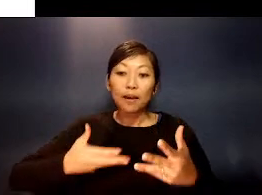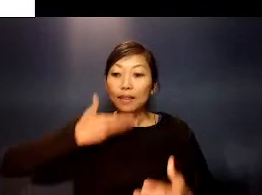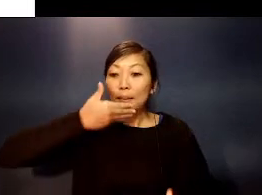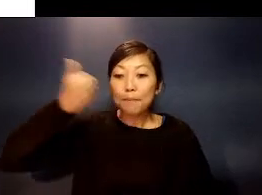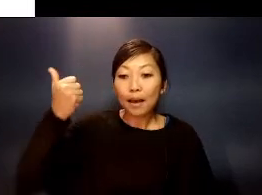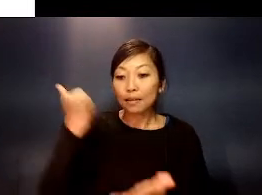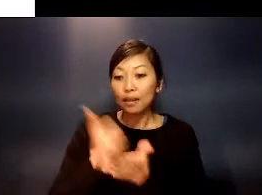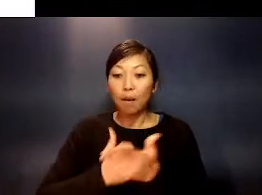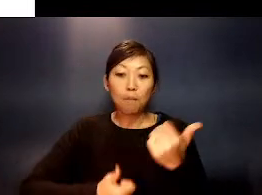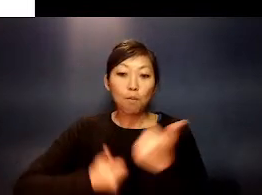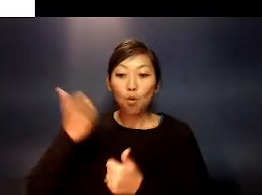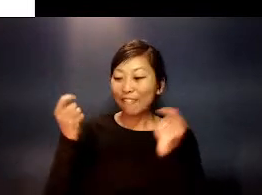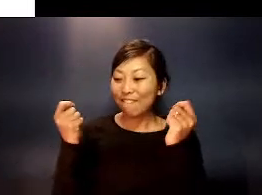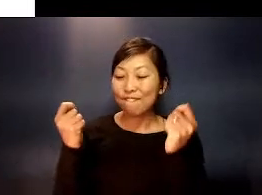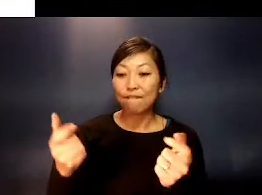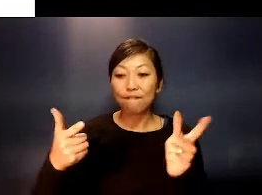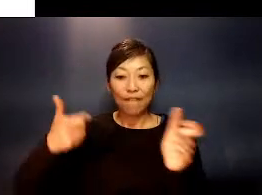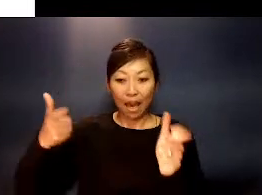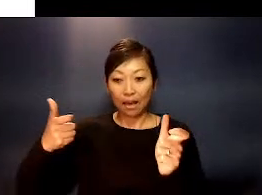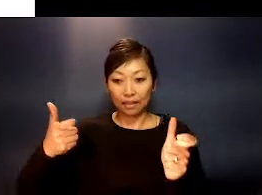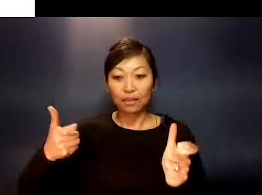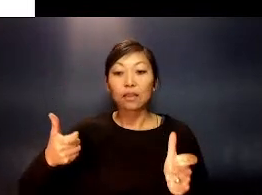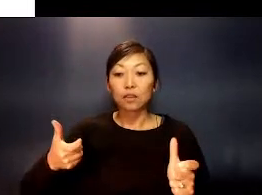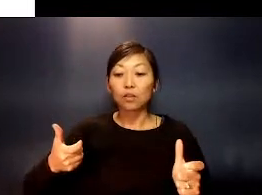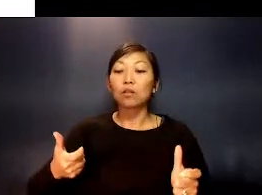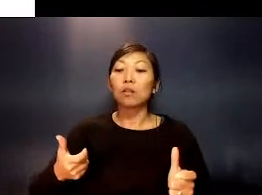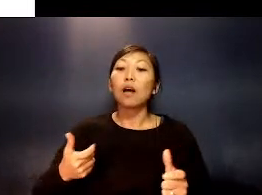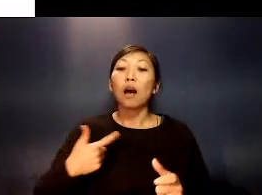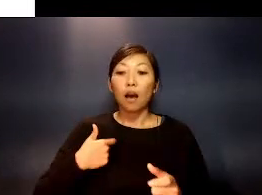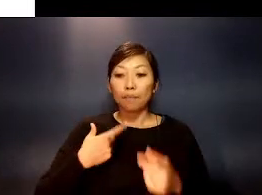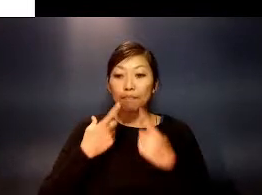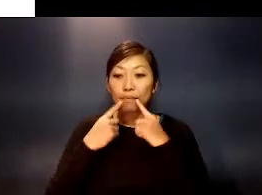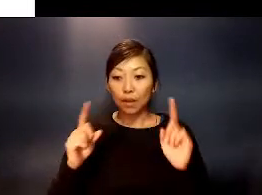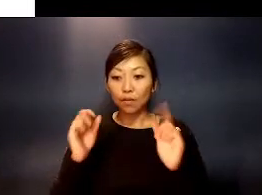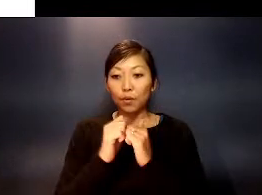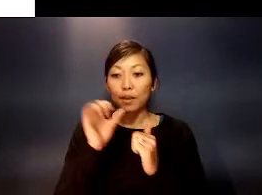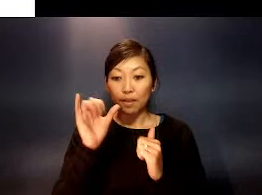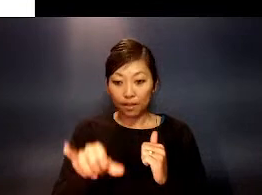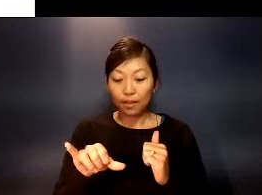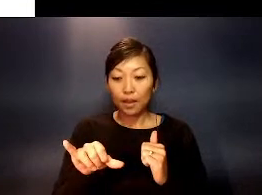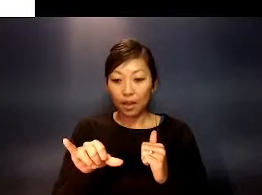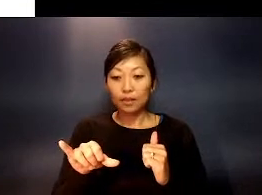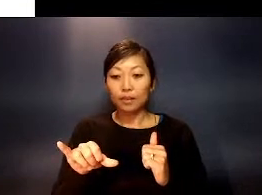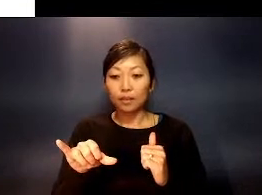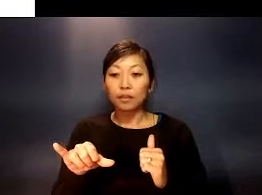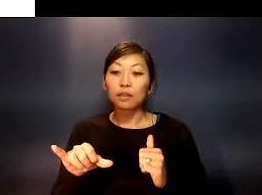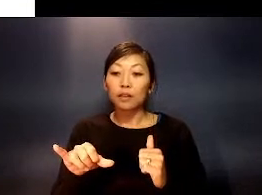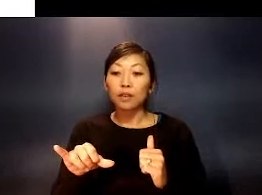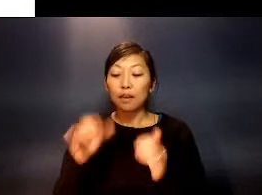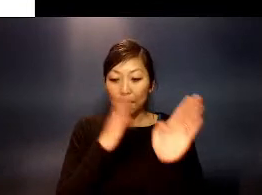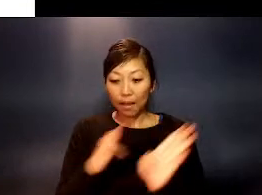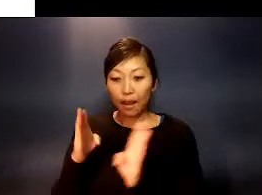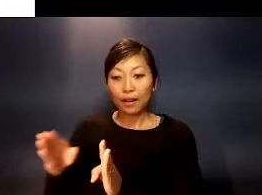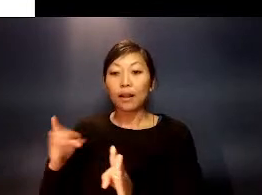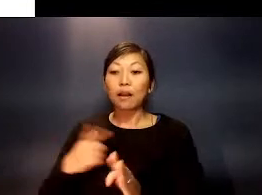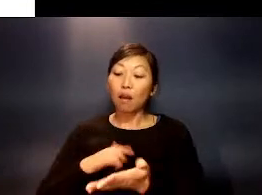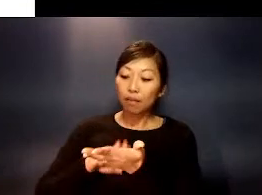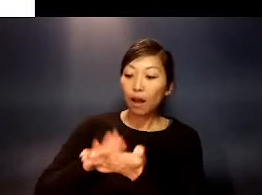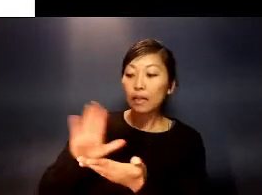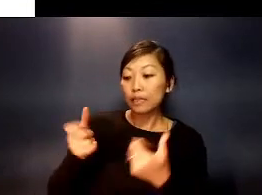I HOPE THAT MY COLLEAGUES CAN SEE HOW MUCH IT'S CHANGED AND HAVE HAD AN OPPORTUNITY TO PERHAPS CONNECT WITH HIM AND HIS OFFICE ABOUT ANY CONCERNS.